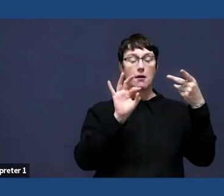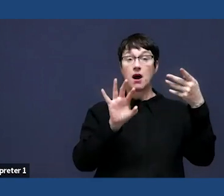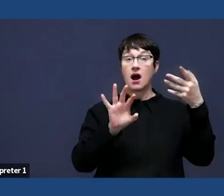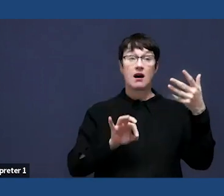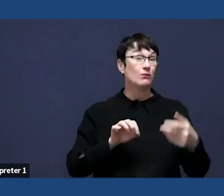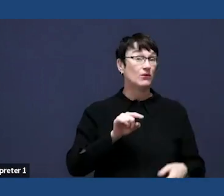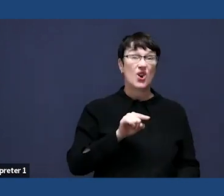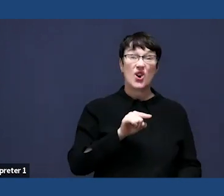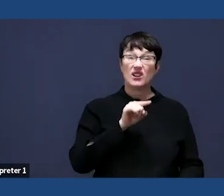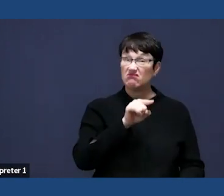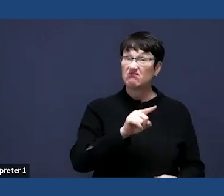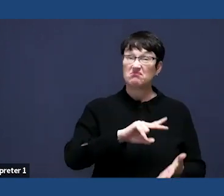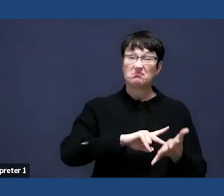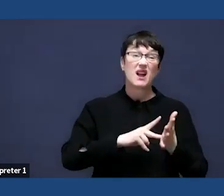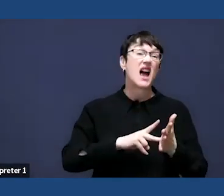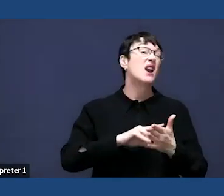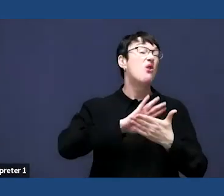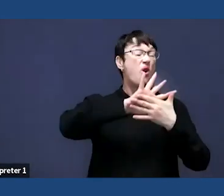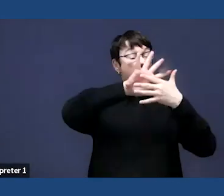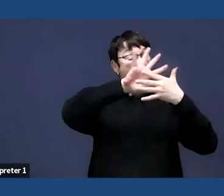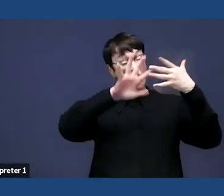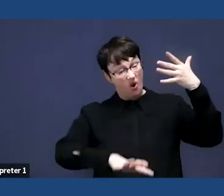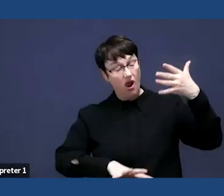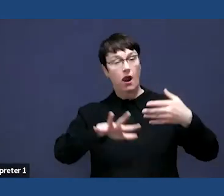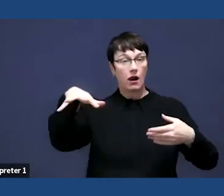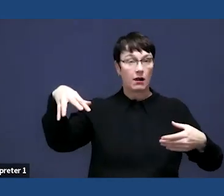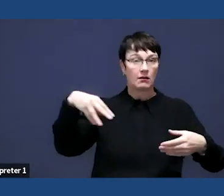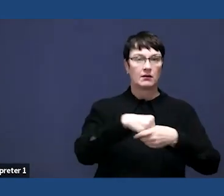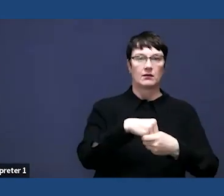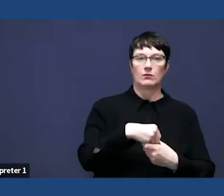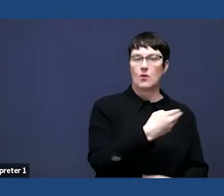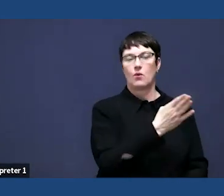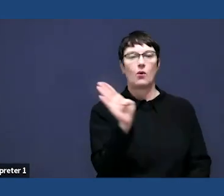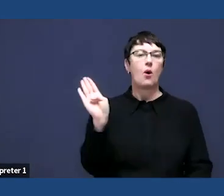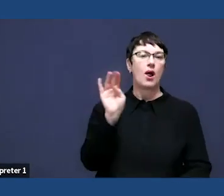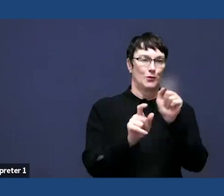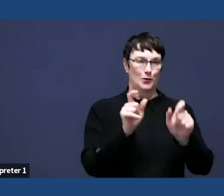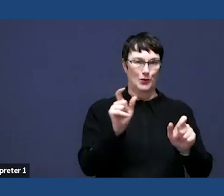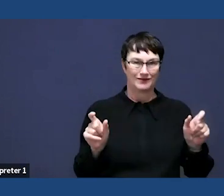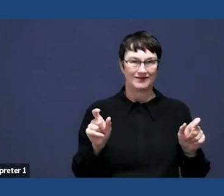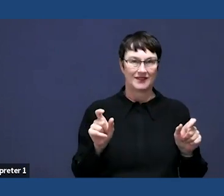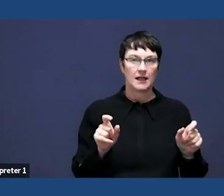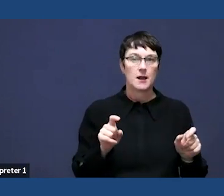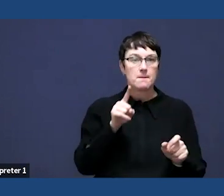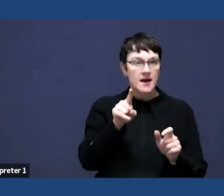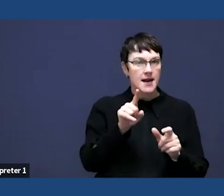I wanted to point out that they're particularly important for older people in developing SDGs.